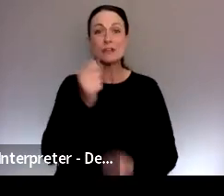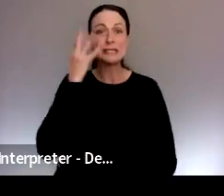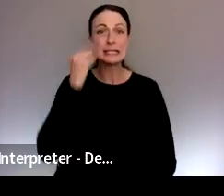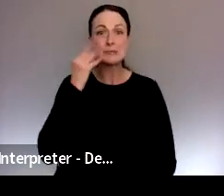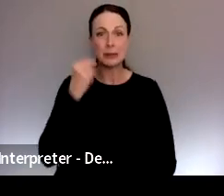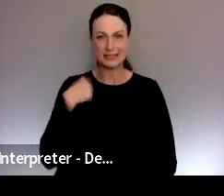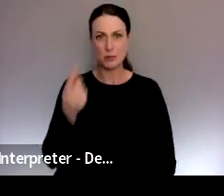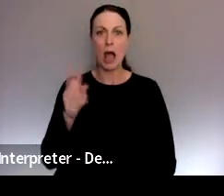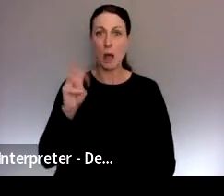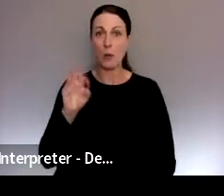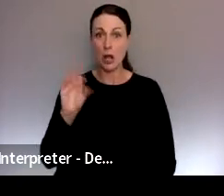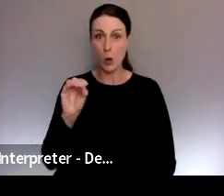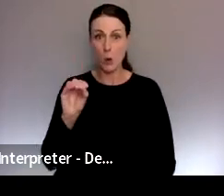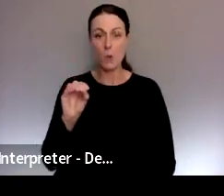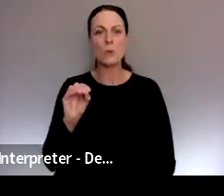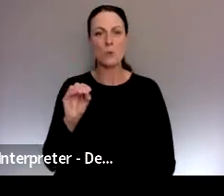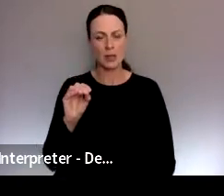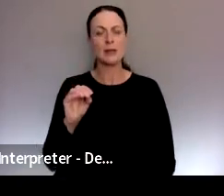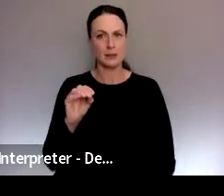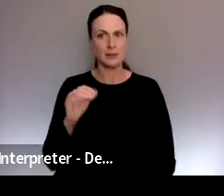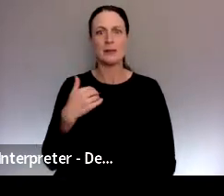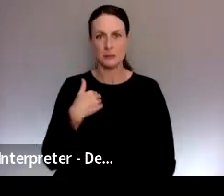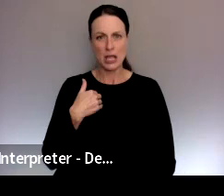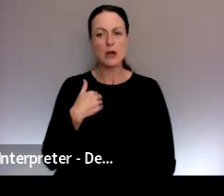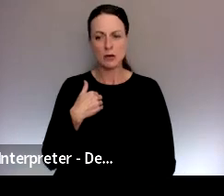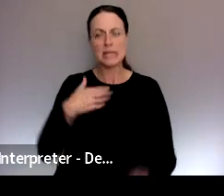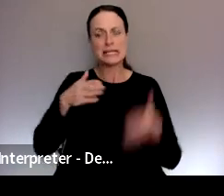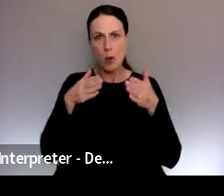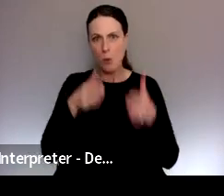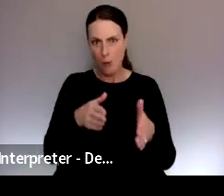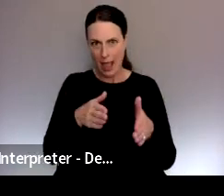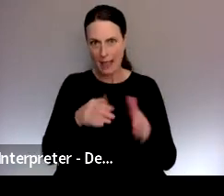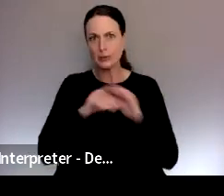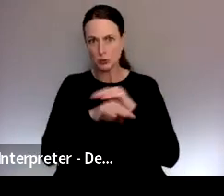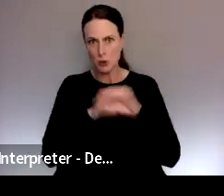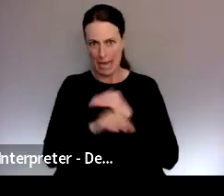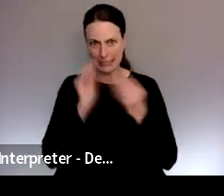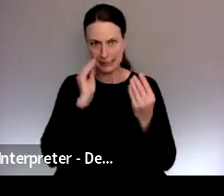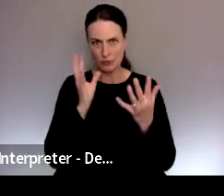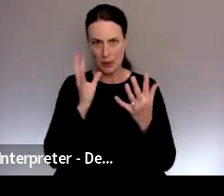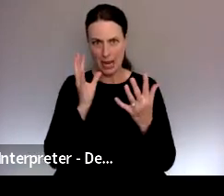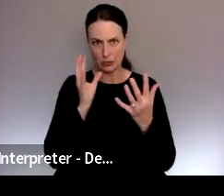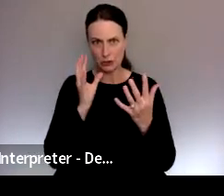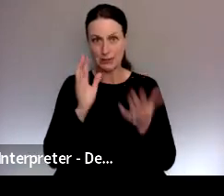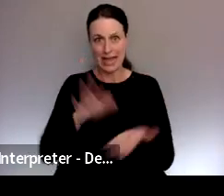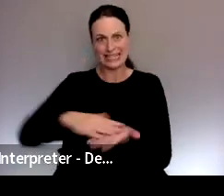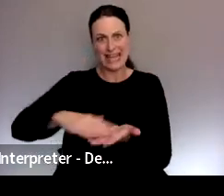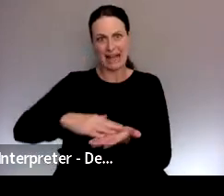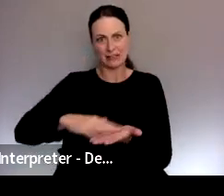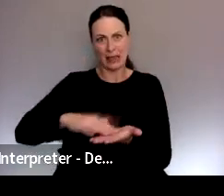that we've had at WeCo is that there is a way to access information tactically